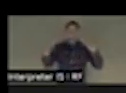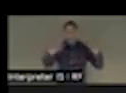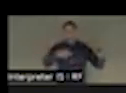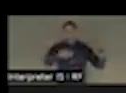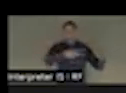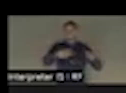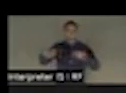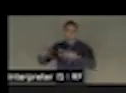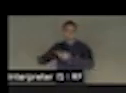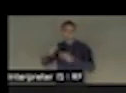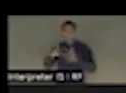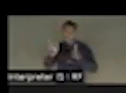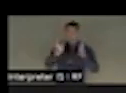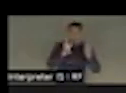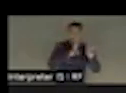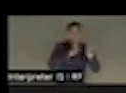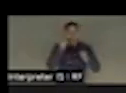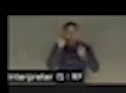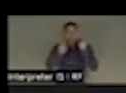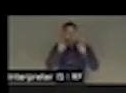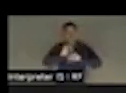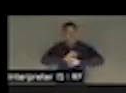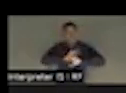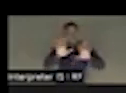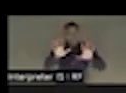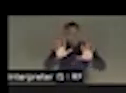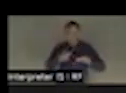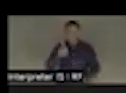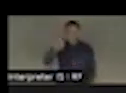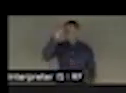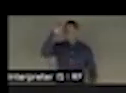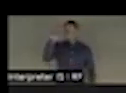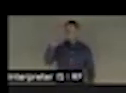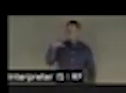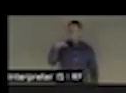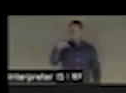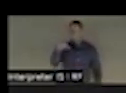captions being used in the right combination and at the right times.